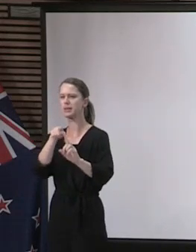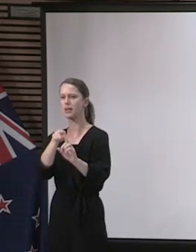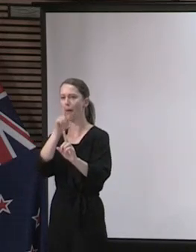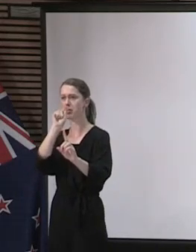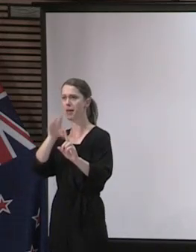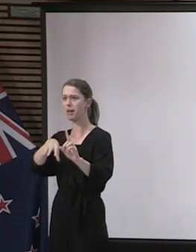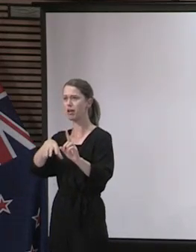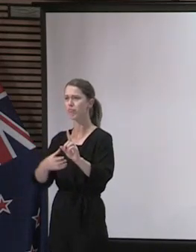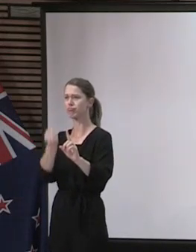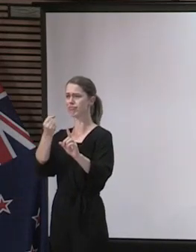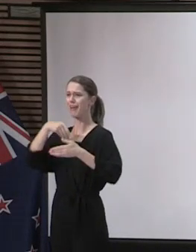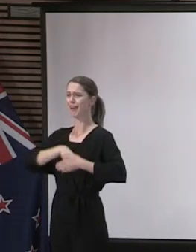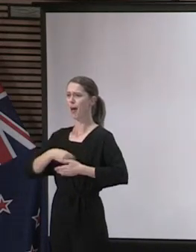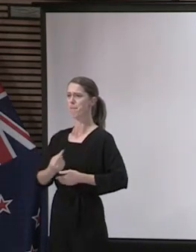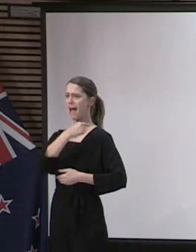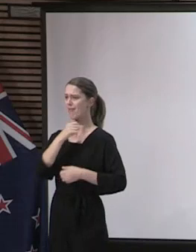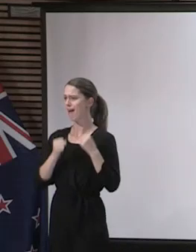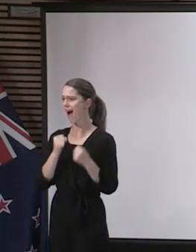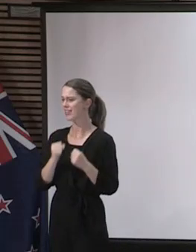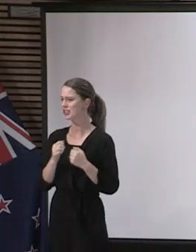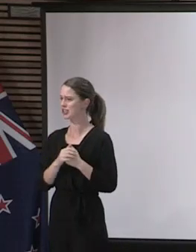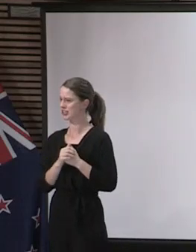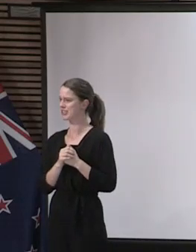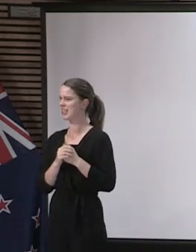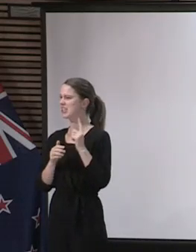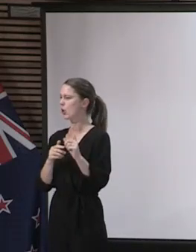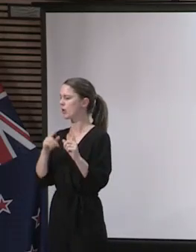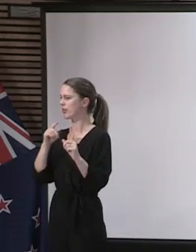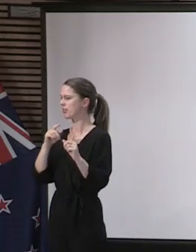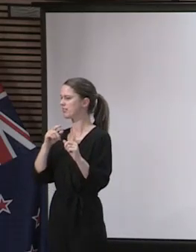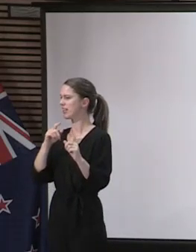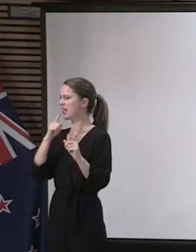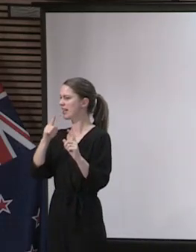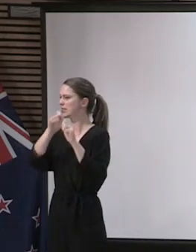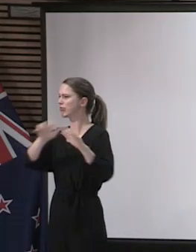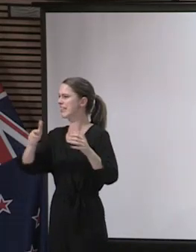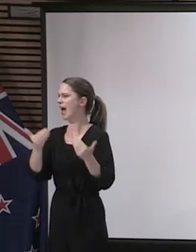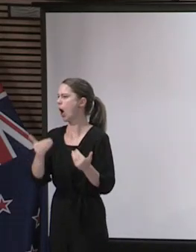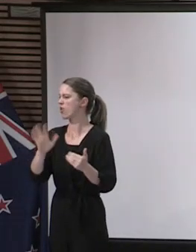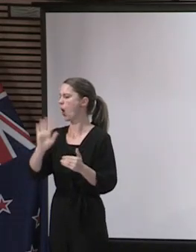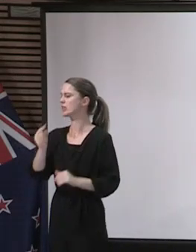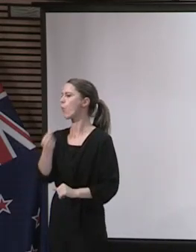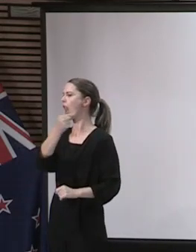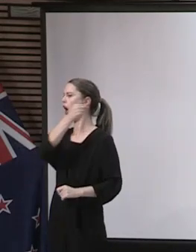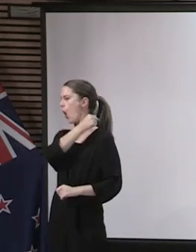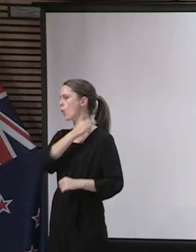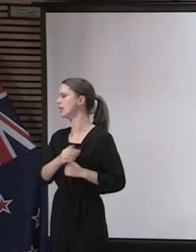Important to add on that Northland case, you might have picked -- think might have picked it up in March for